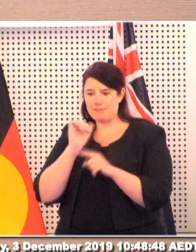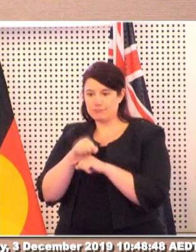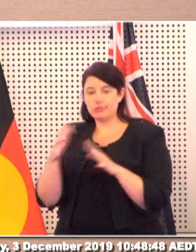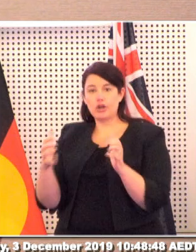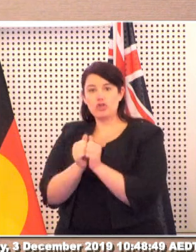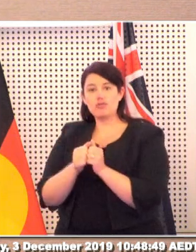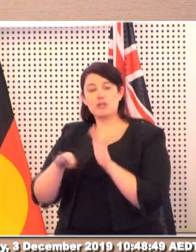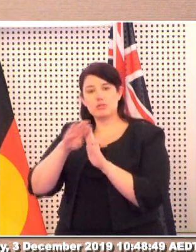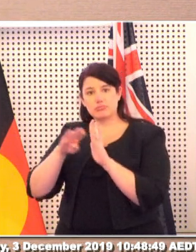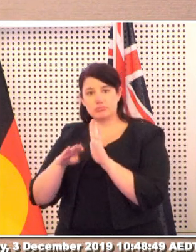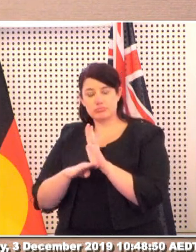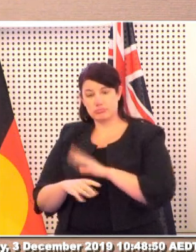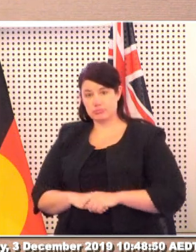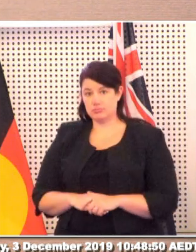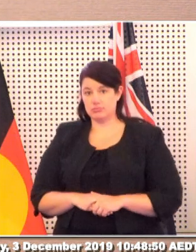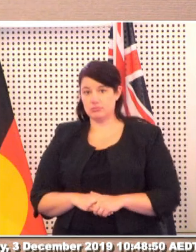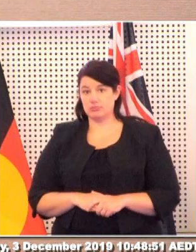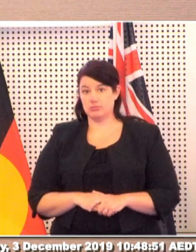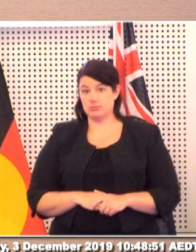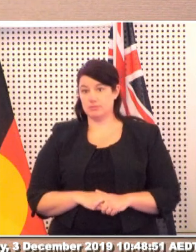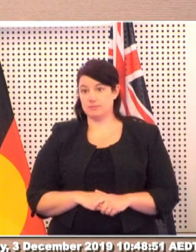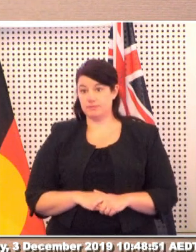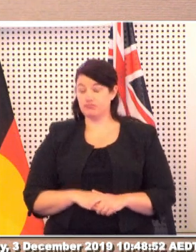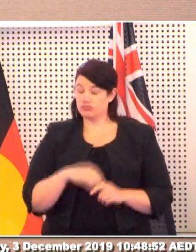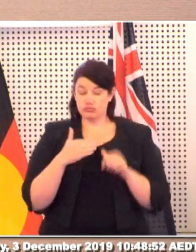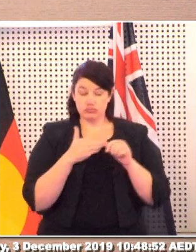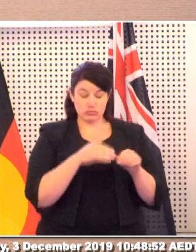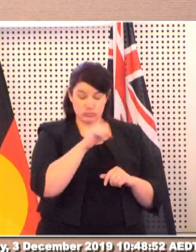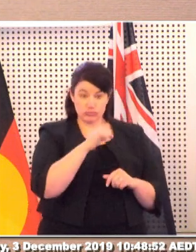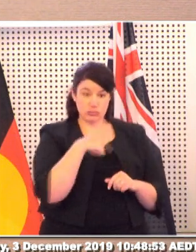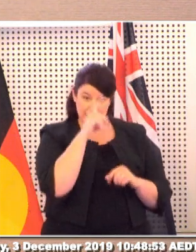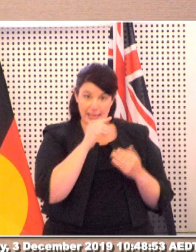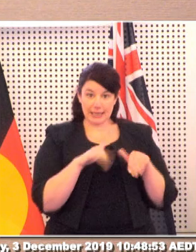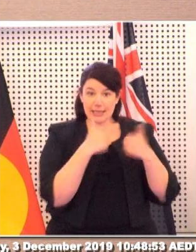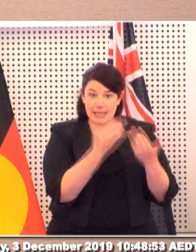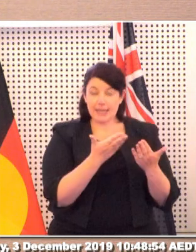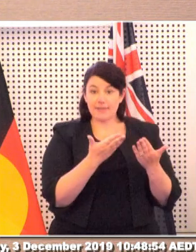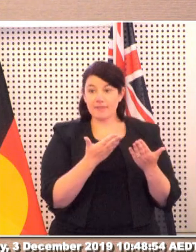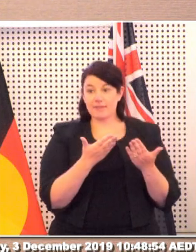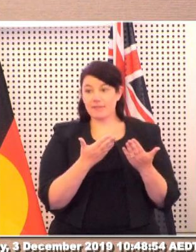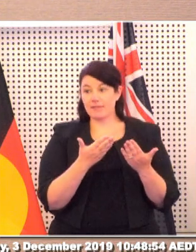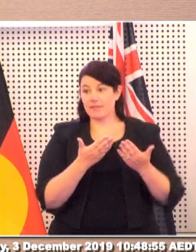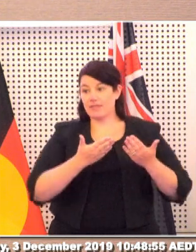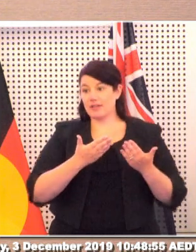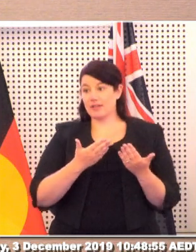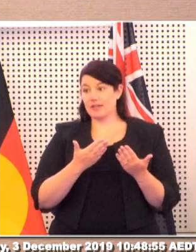Sure. So I can give you a – I don’t know what you want to call it – an amalgamation of